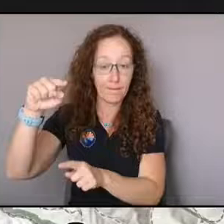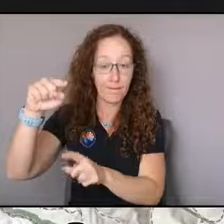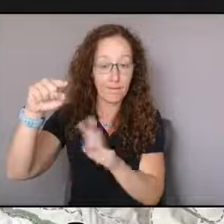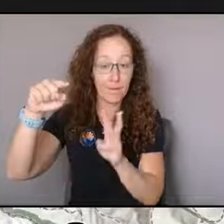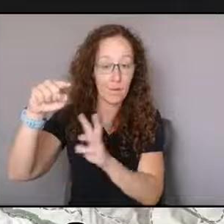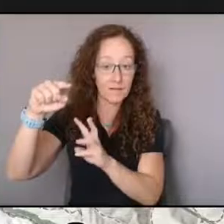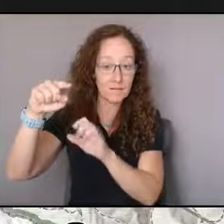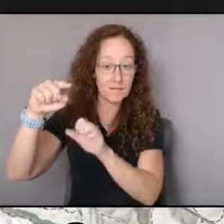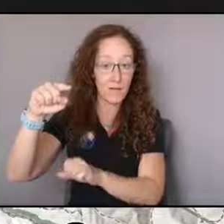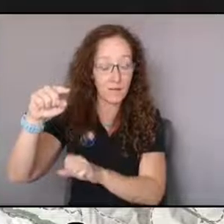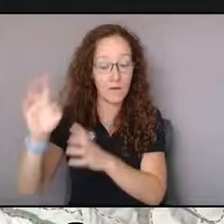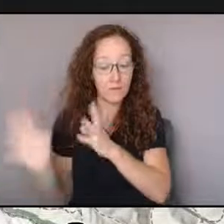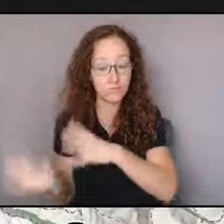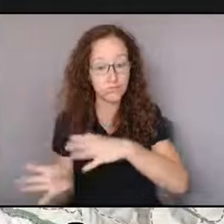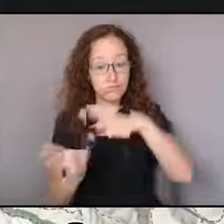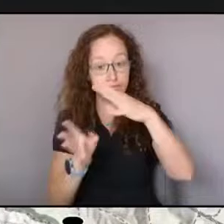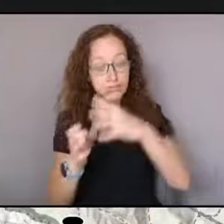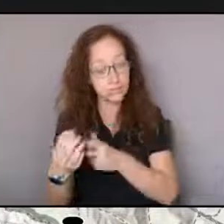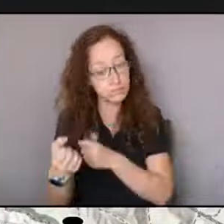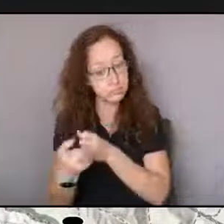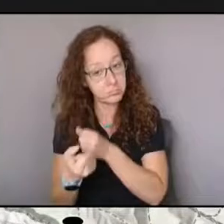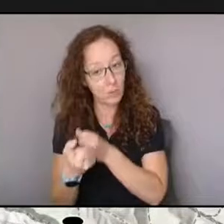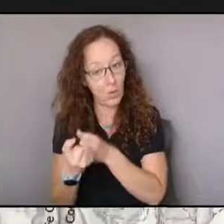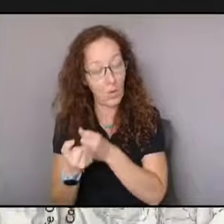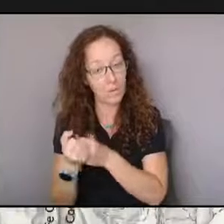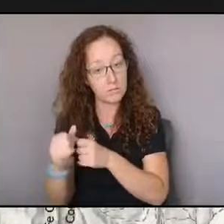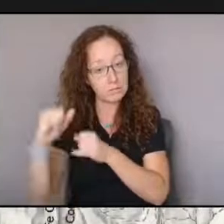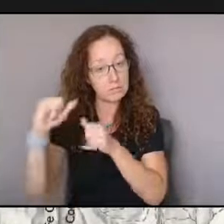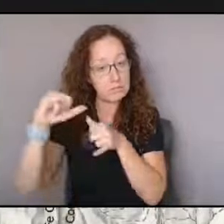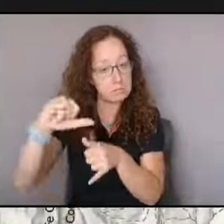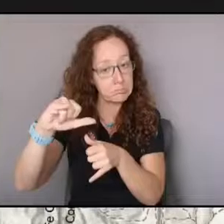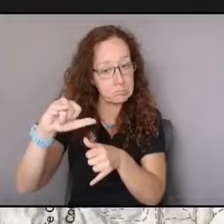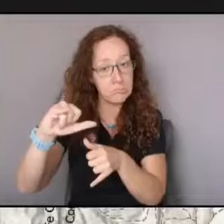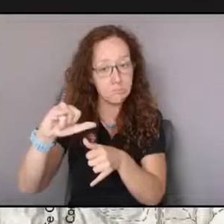SOUTHWEST WIND IS PRETTY FAVORABLE FOR ALMOST ALL THE LINE.